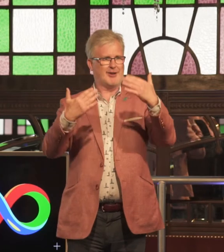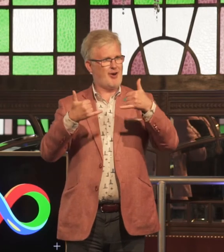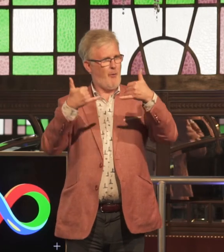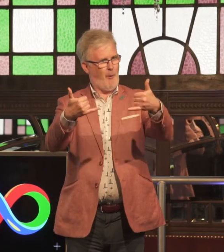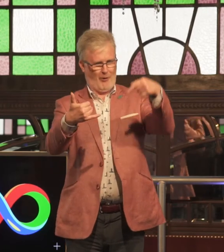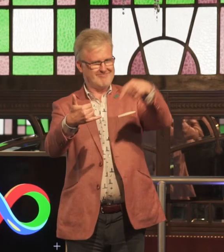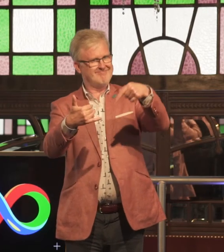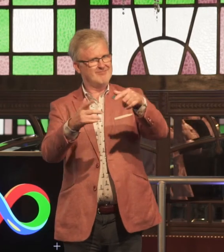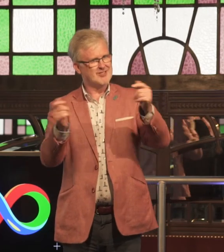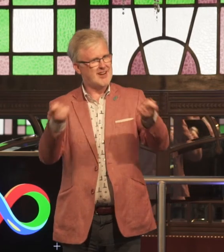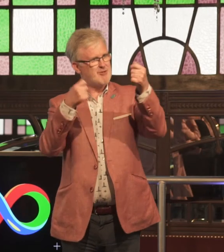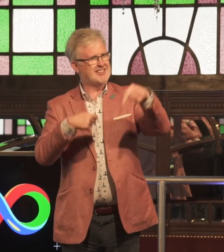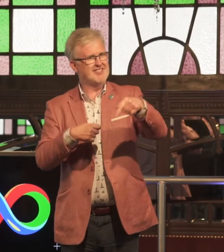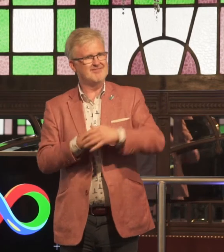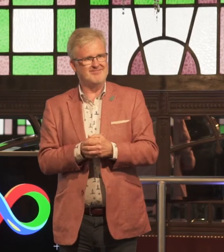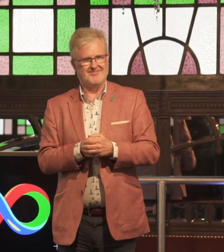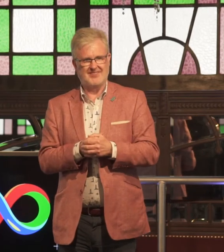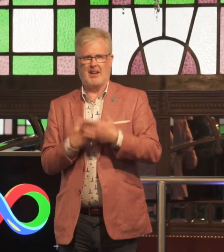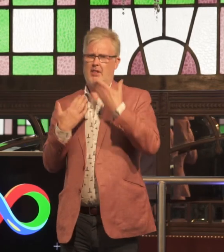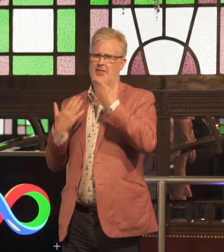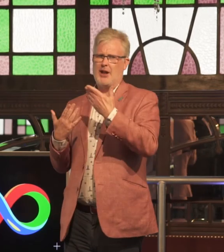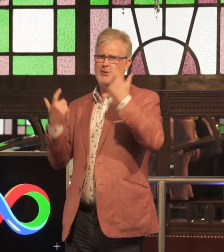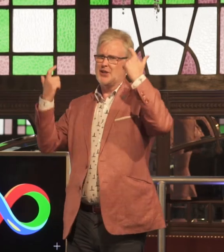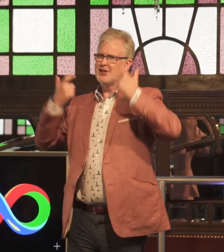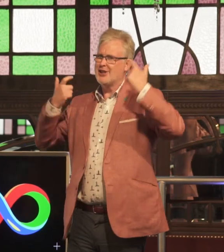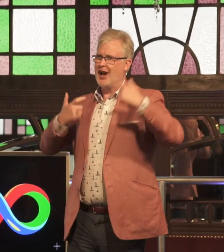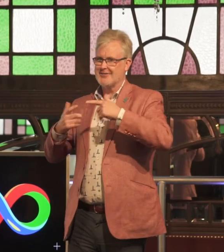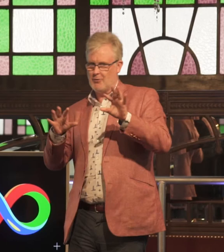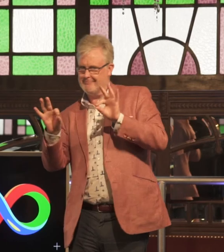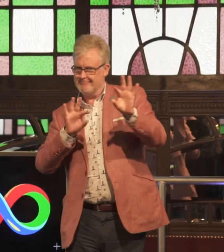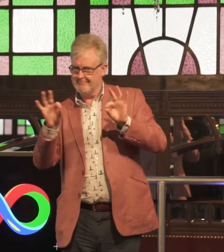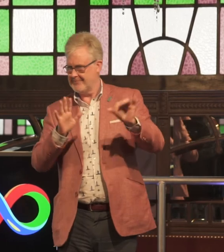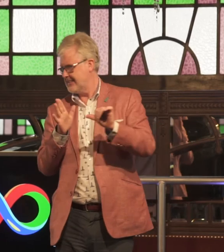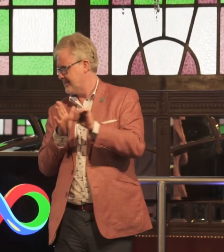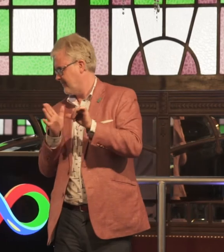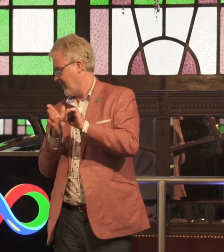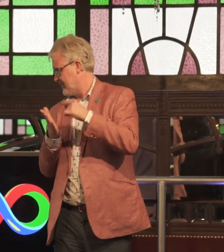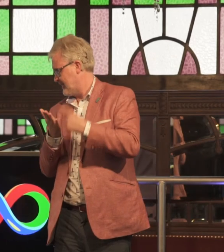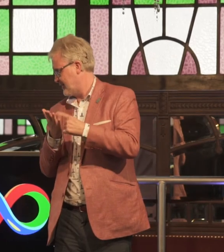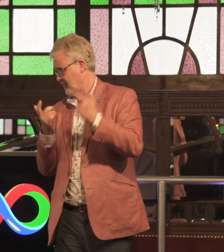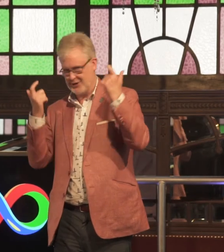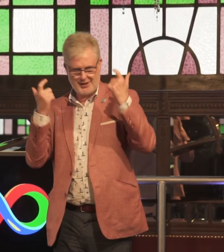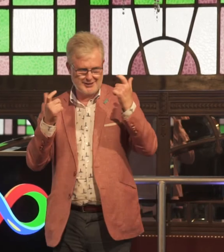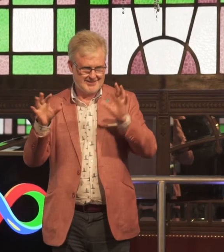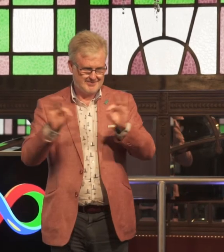So thank you for naming this award the Deaf Action Award, and thank you for the judges. It must have been a hard decision.